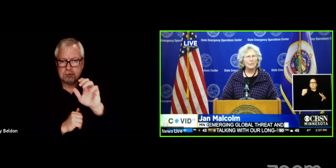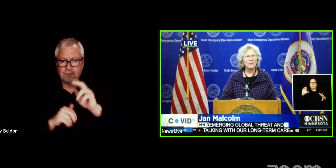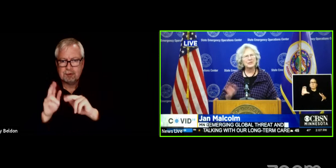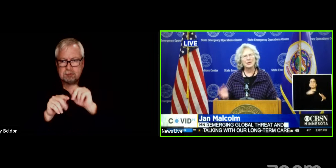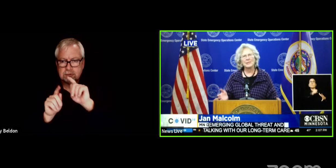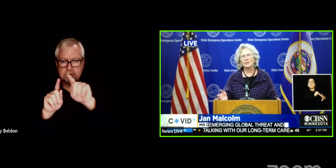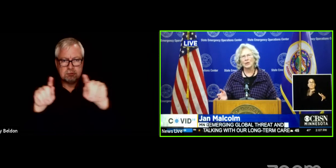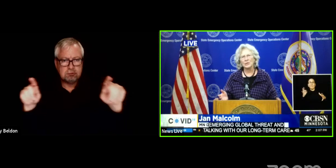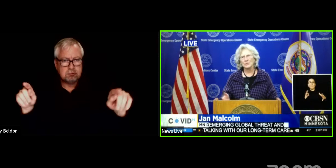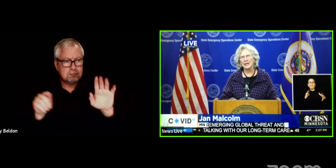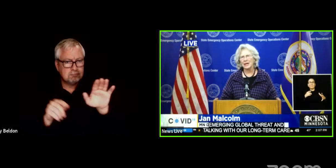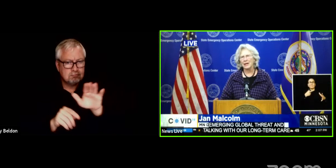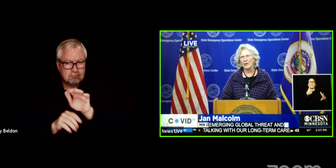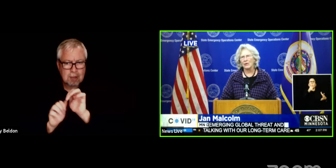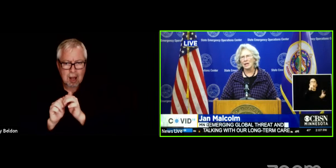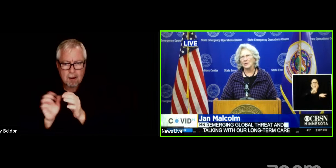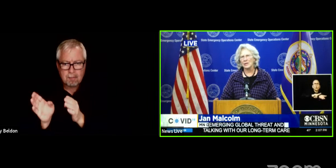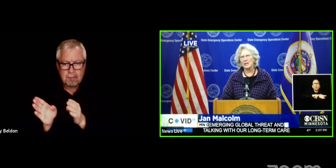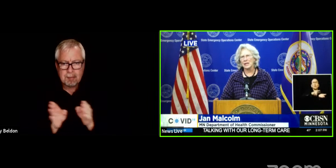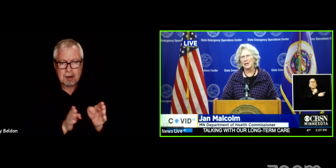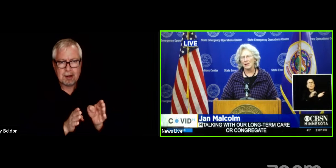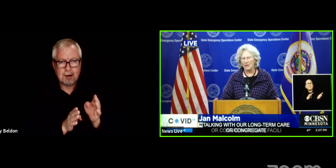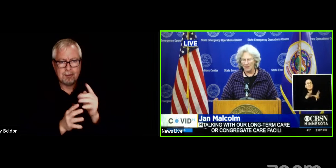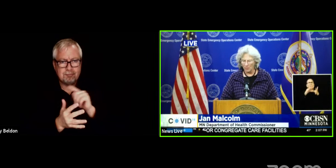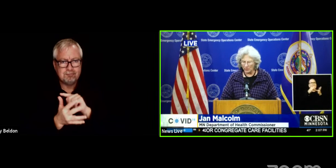WHEN WE TALK ABOUT LONG-TERM CARE AND CONGREGANTS HONKS, WE